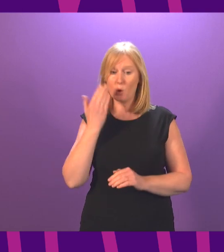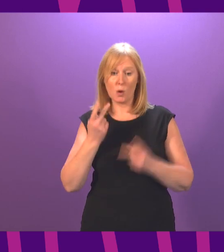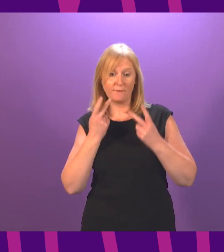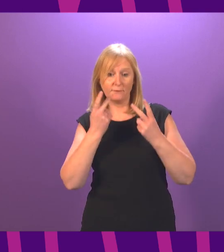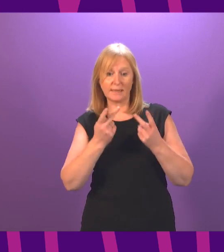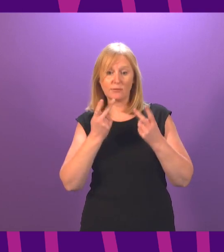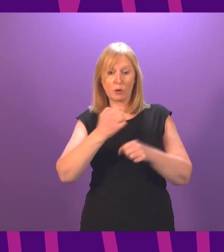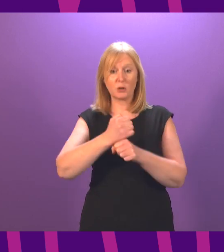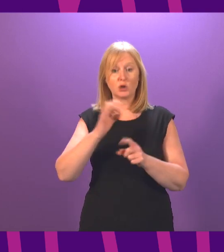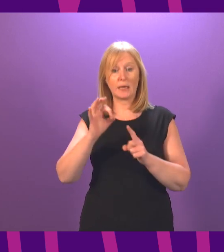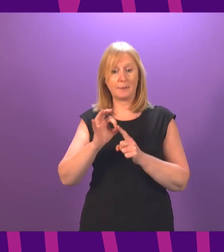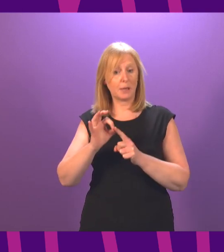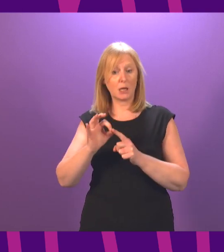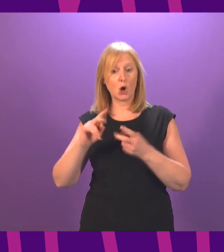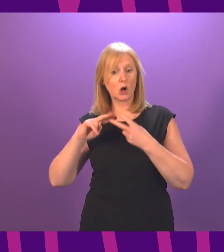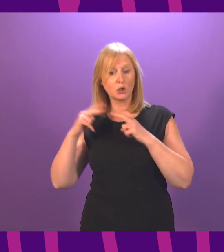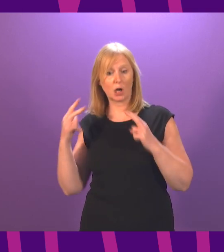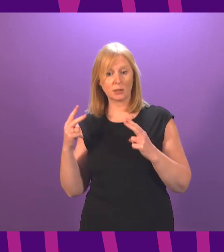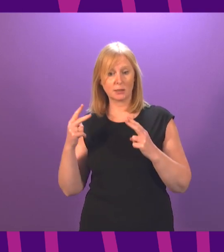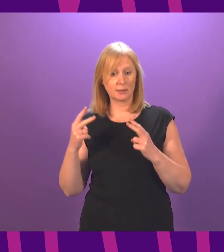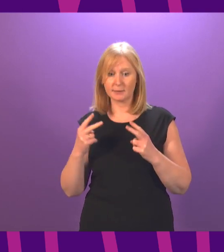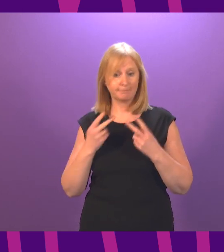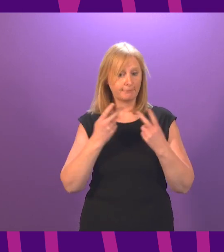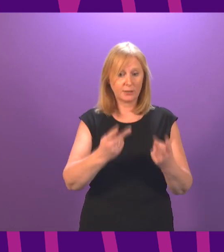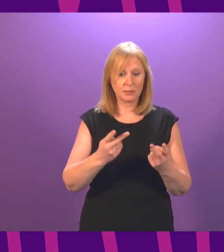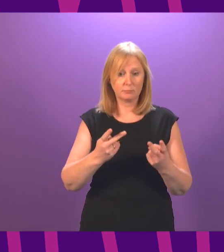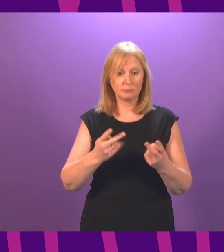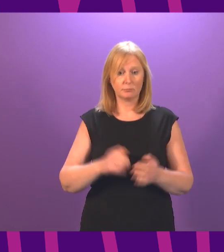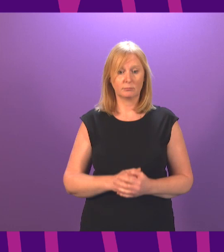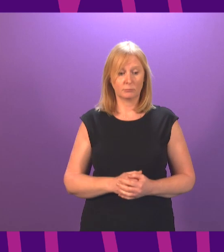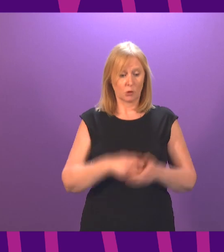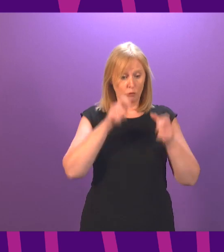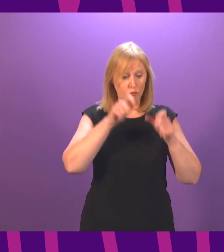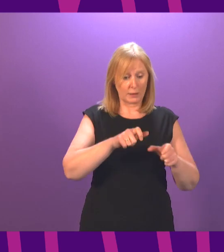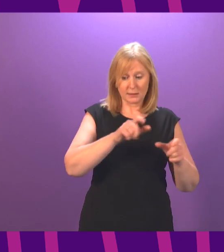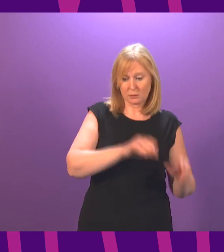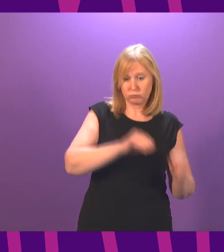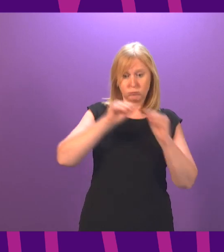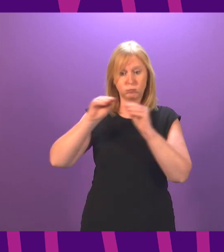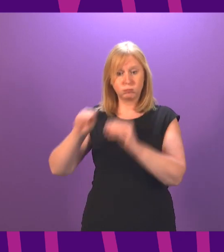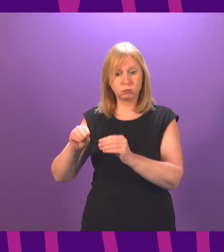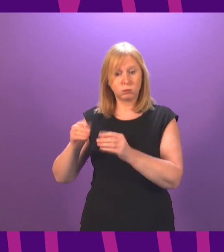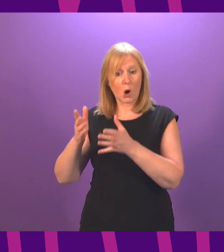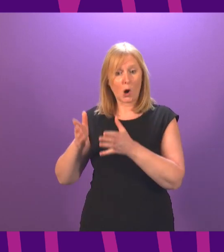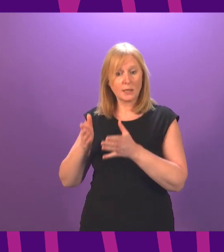nurses ... Residents were not being transferred to acute settings and people nearing the end